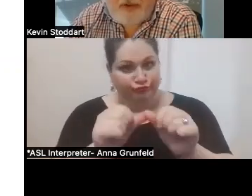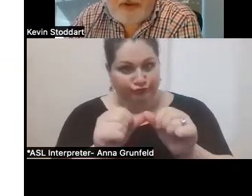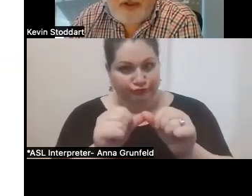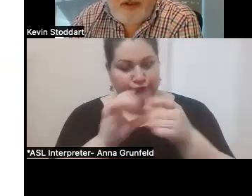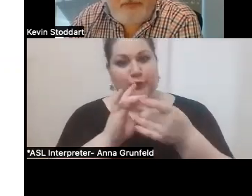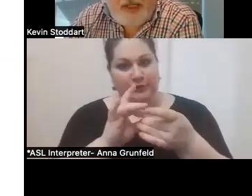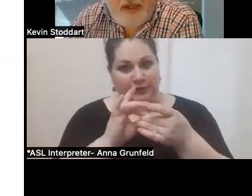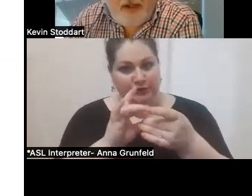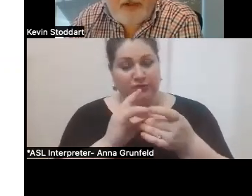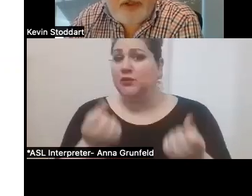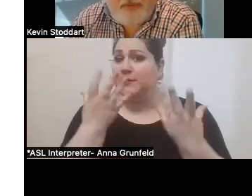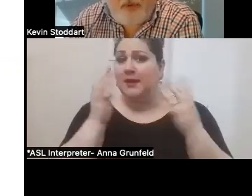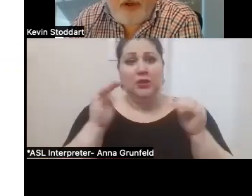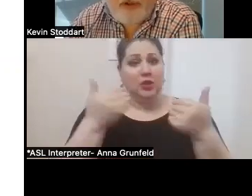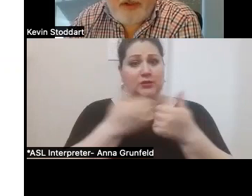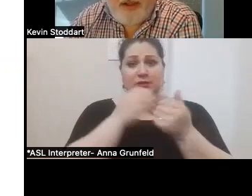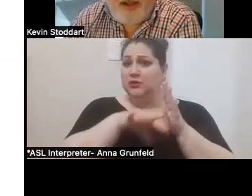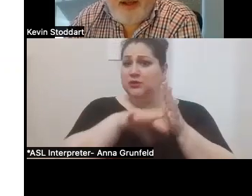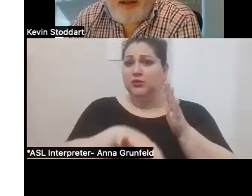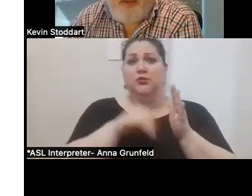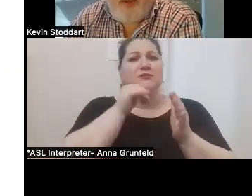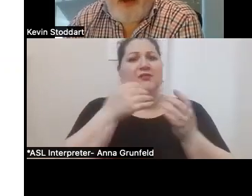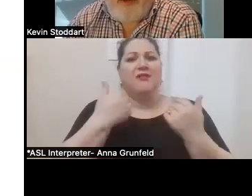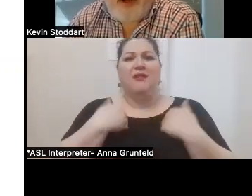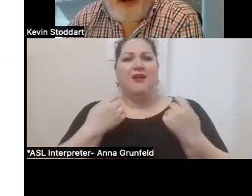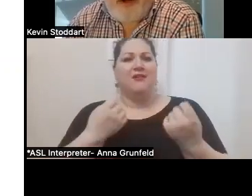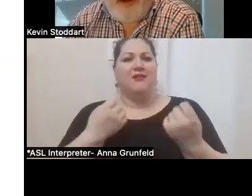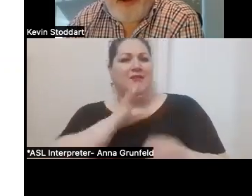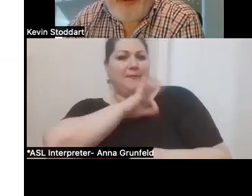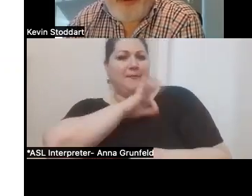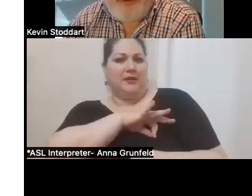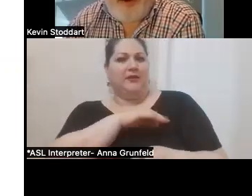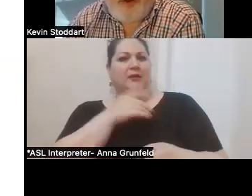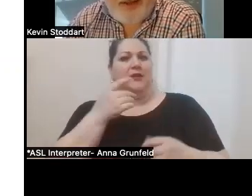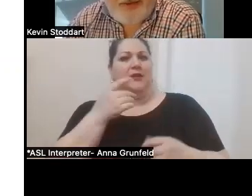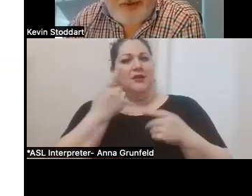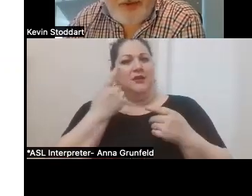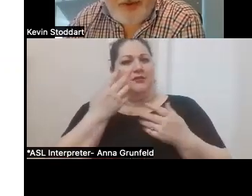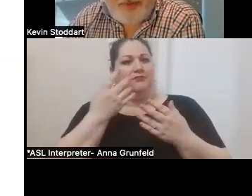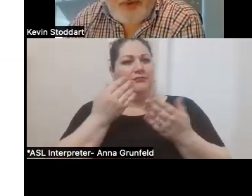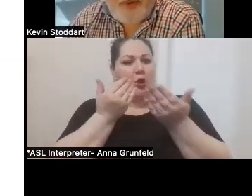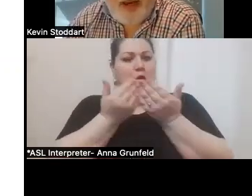peer support while they're going through the program.